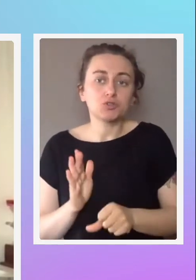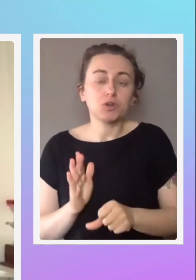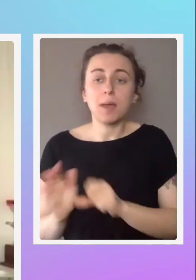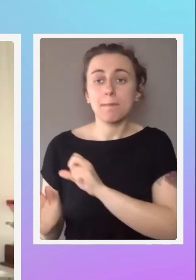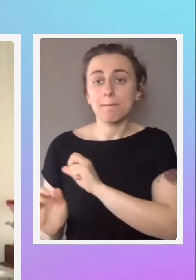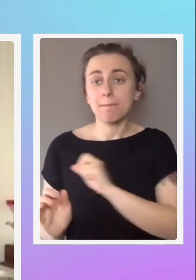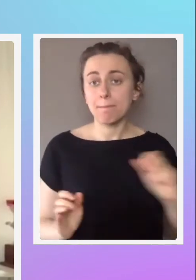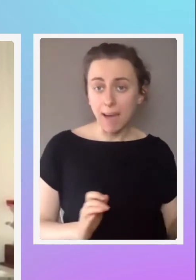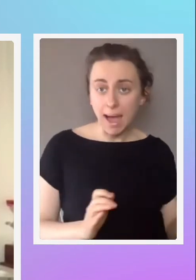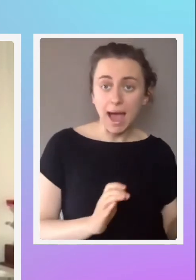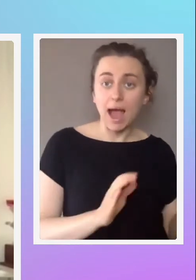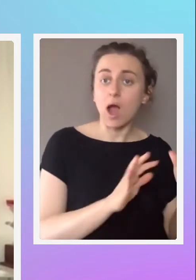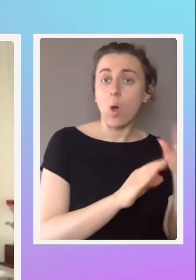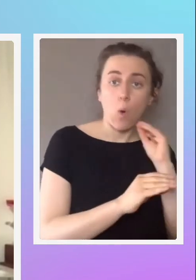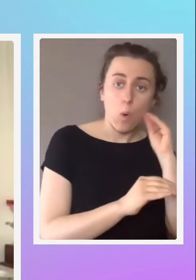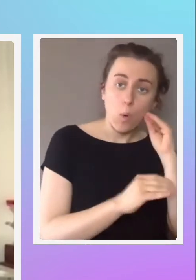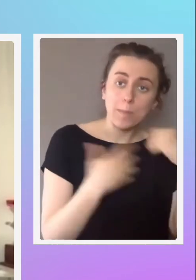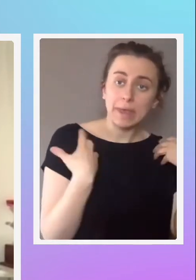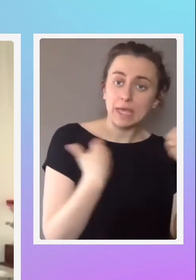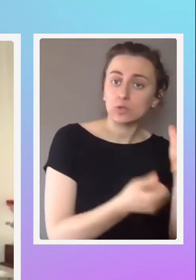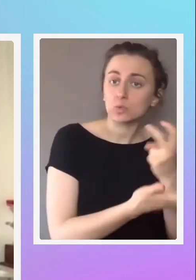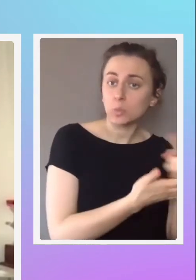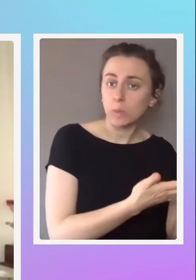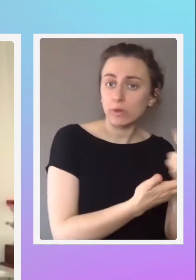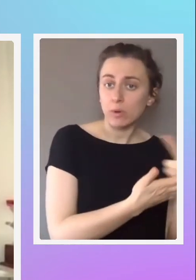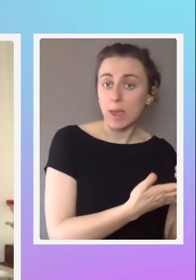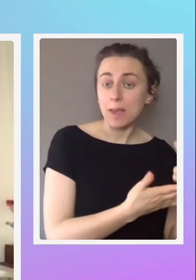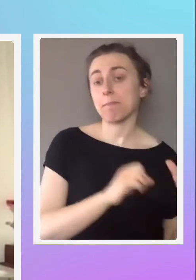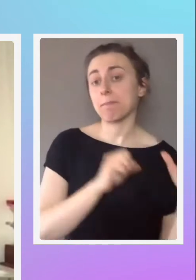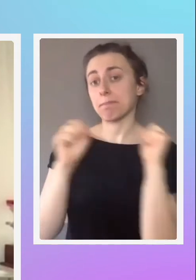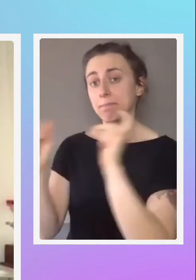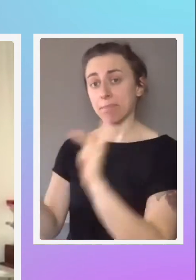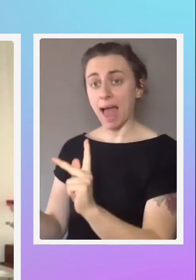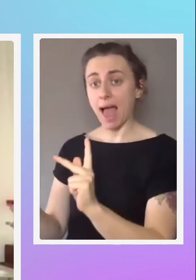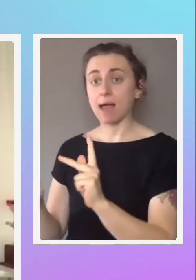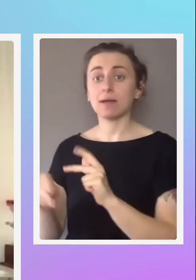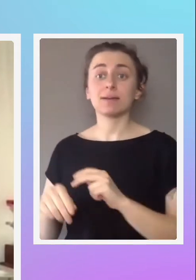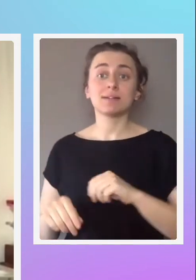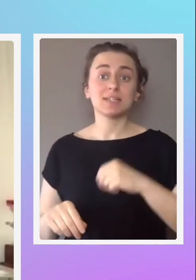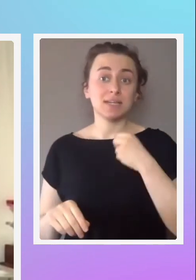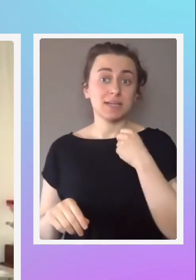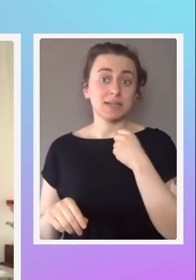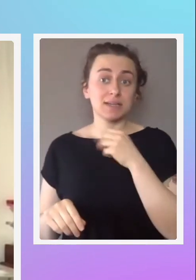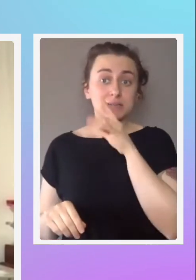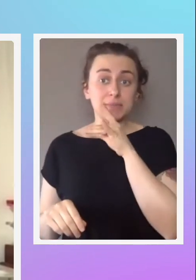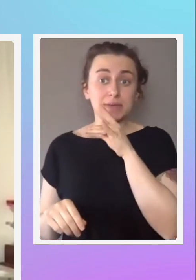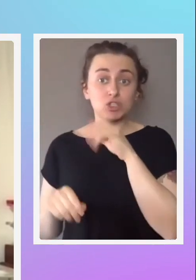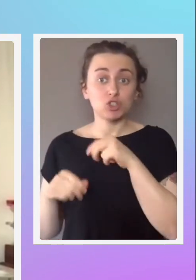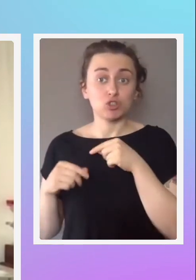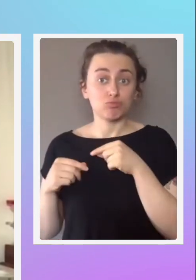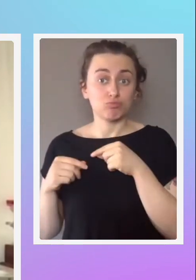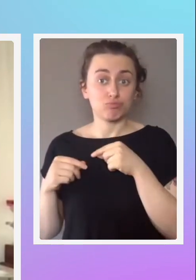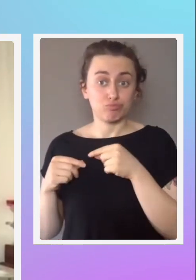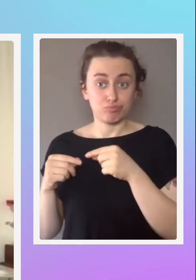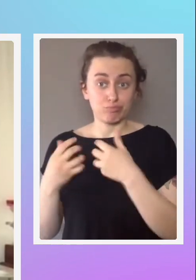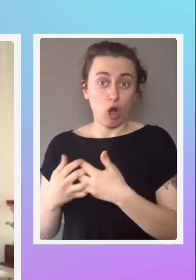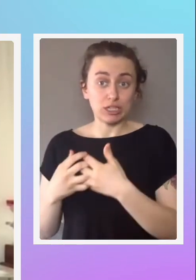after everything healed and they turned on the speech processor and within about 20 or 30 minutes of turning it on